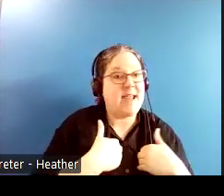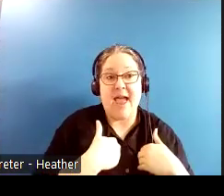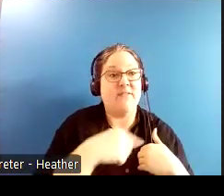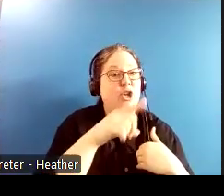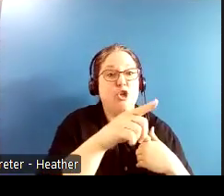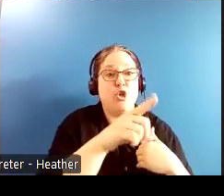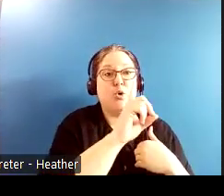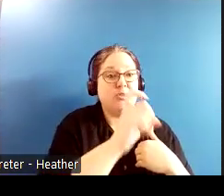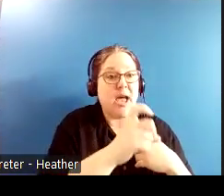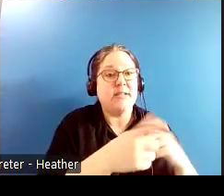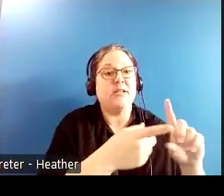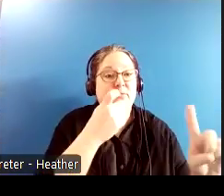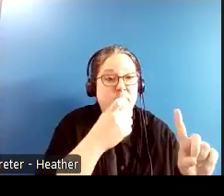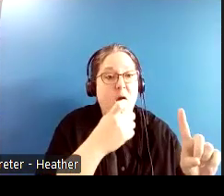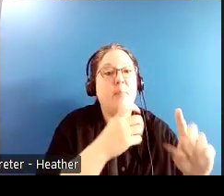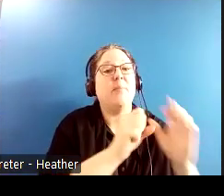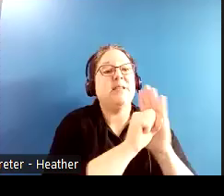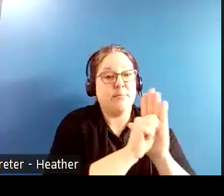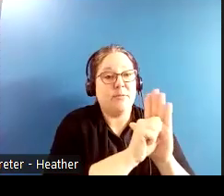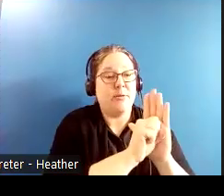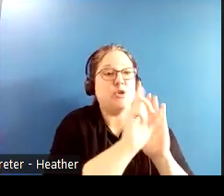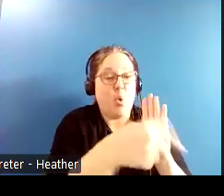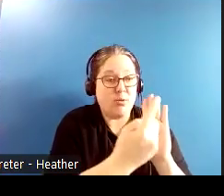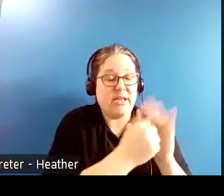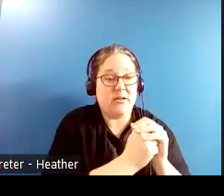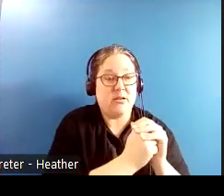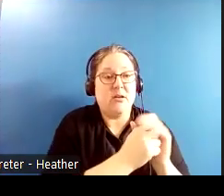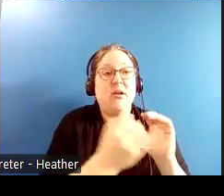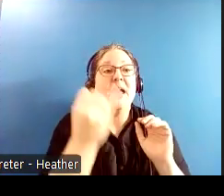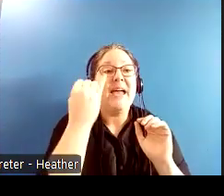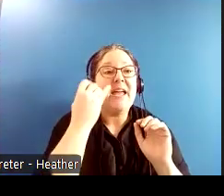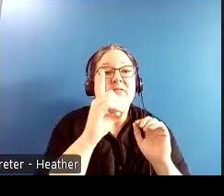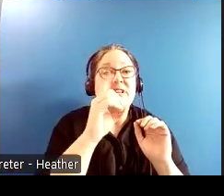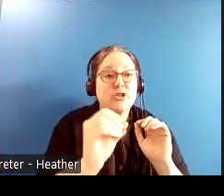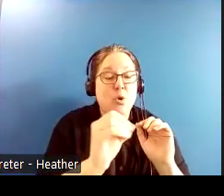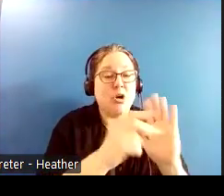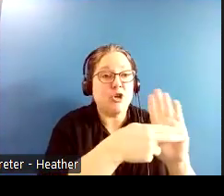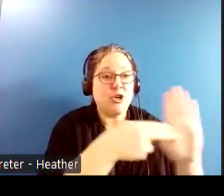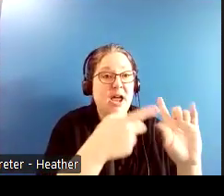basis of co-occurrence of symptoms alone. And if disorders are defined by co-occurrence, what makes